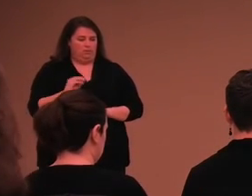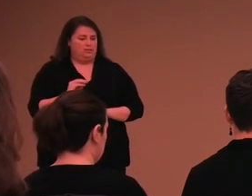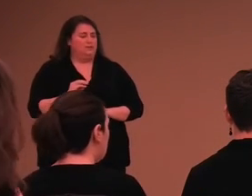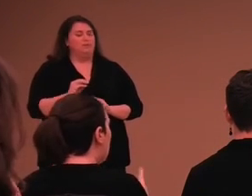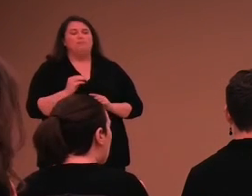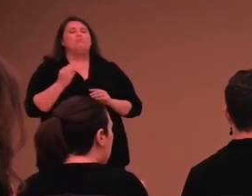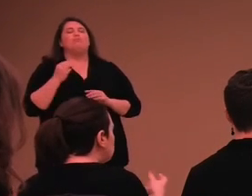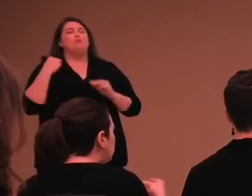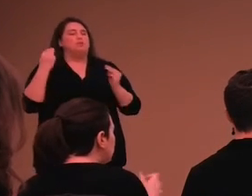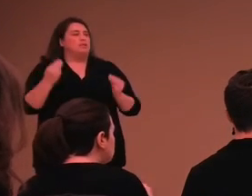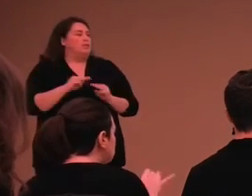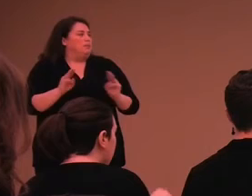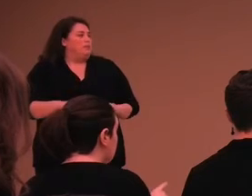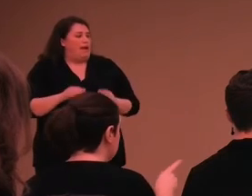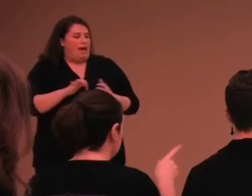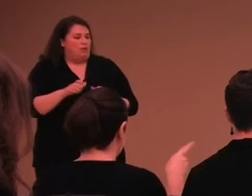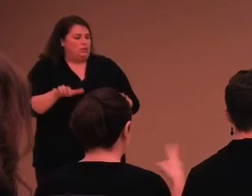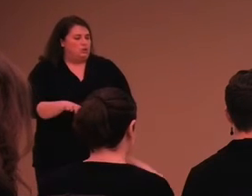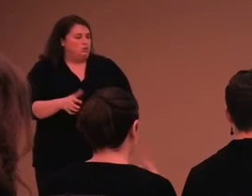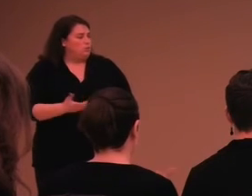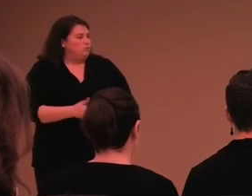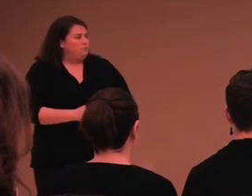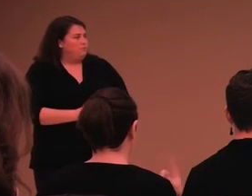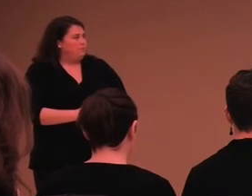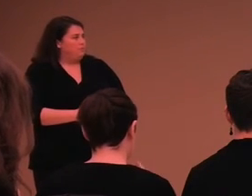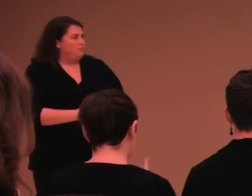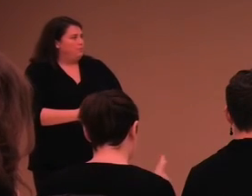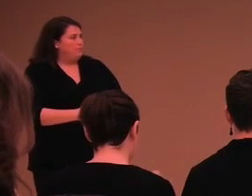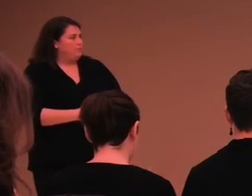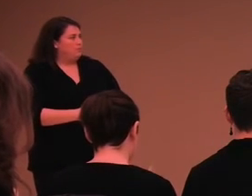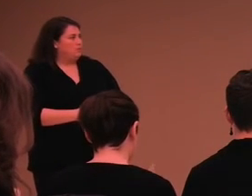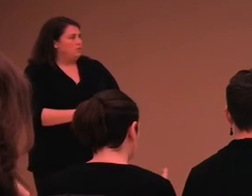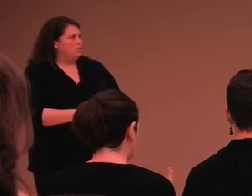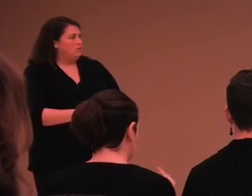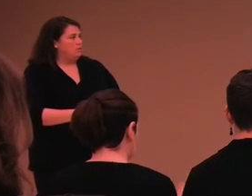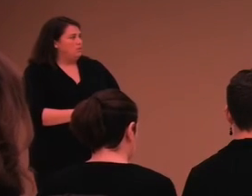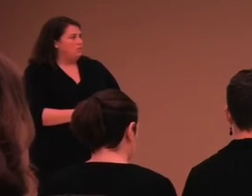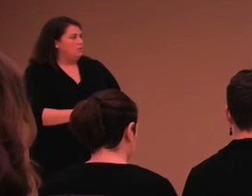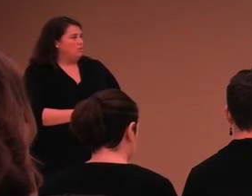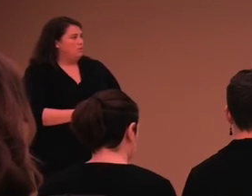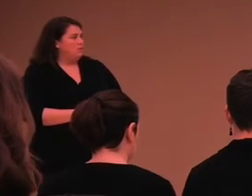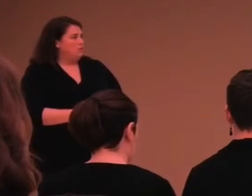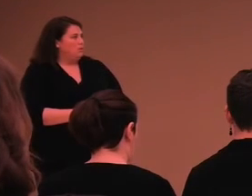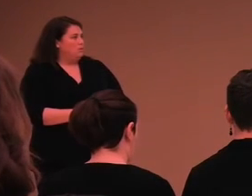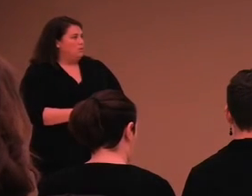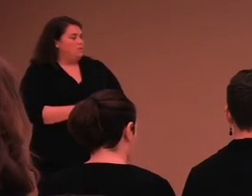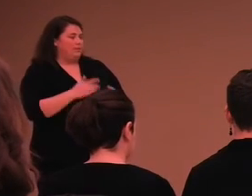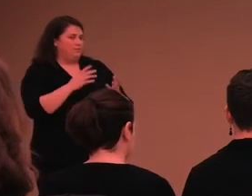She was asking Nicole about the fabrication that we do here at the Museum in house, and how all that plays out?